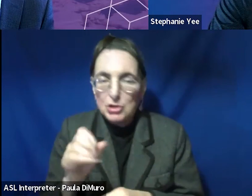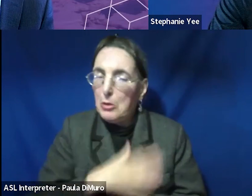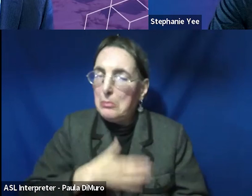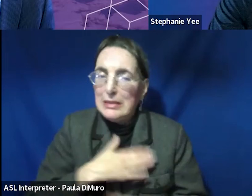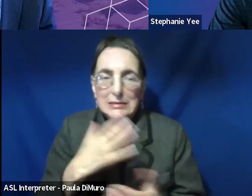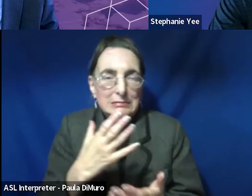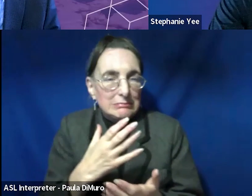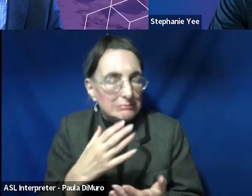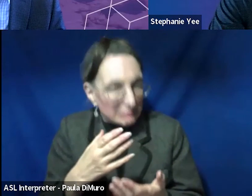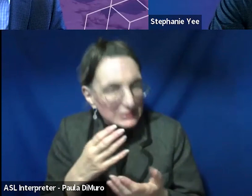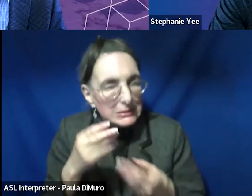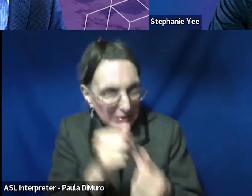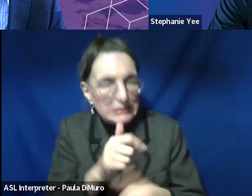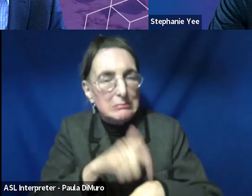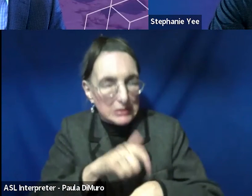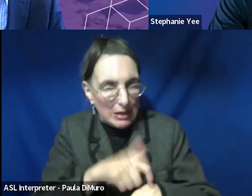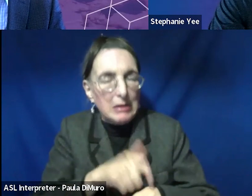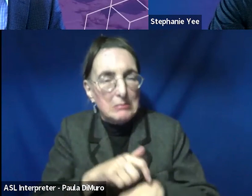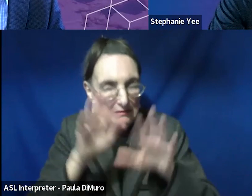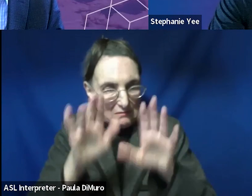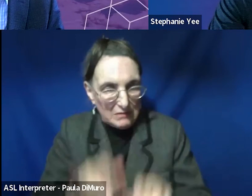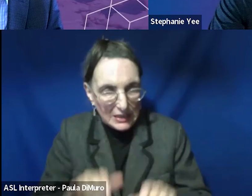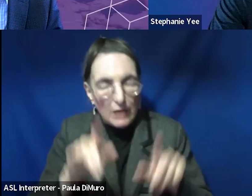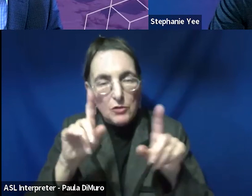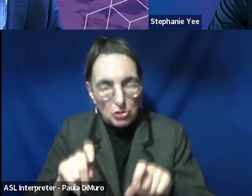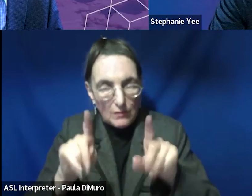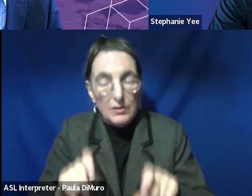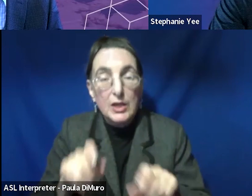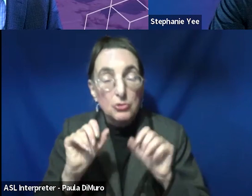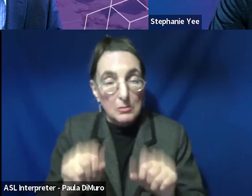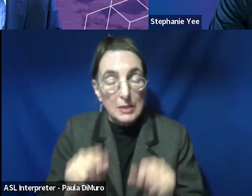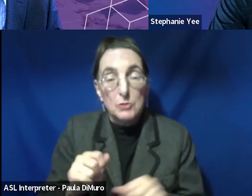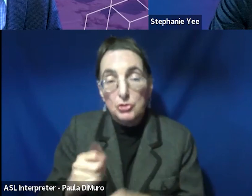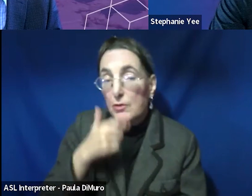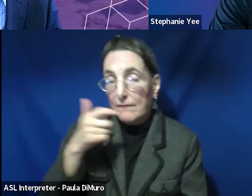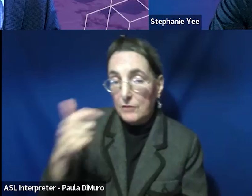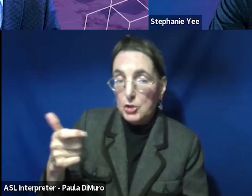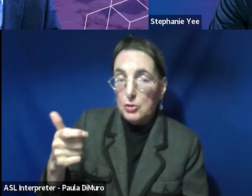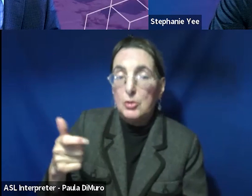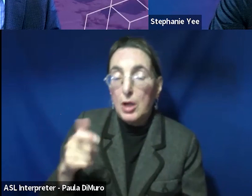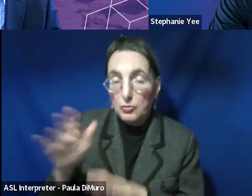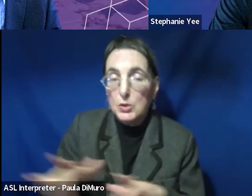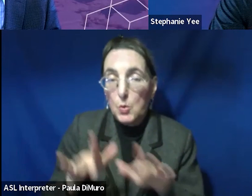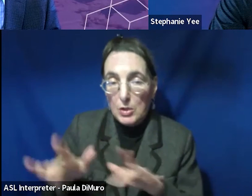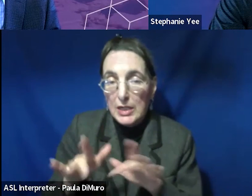You will be able to view a recording of this session, including this Q&A section,